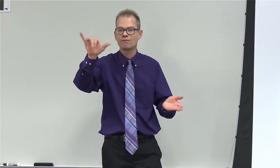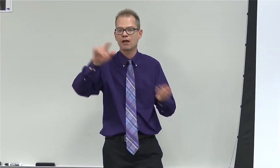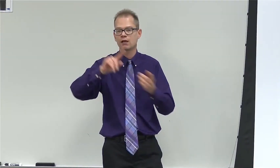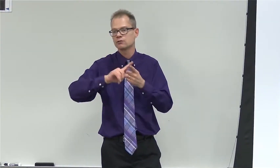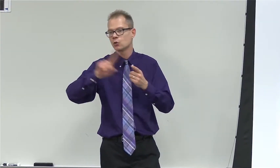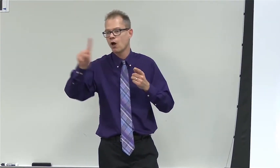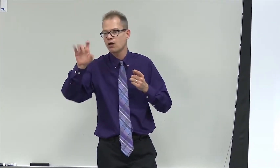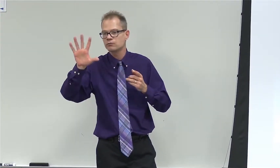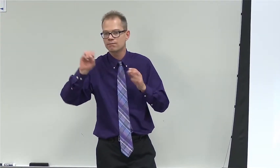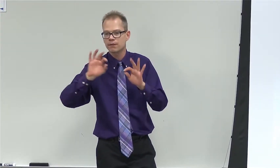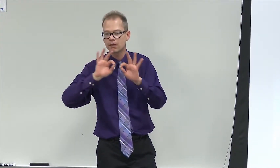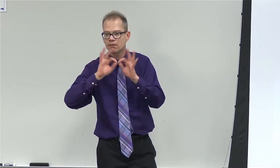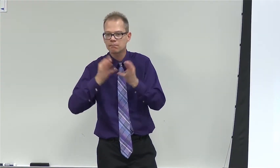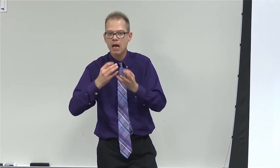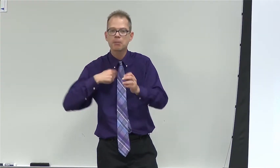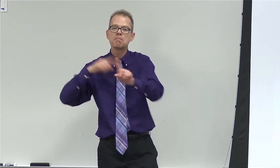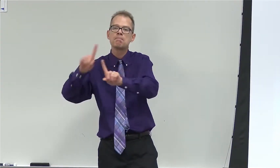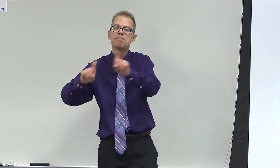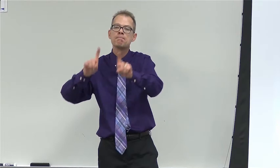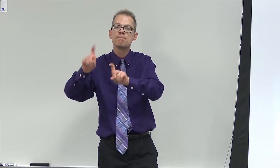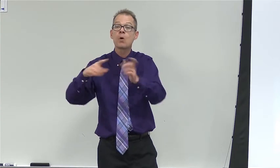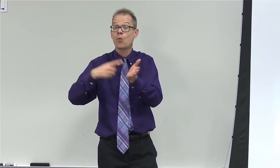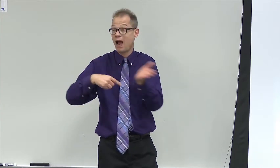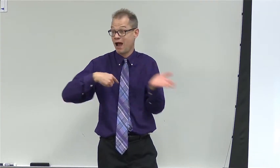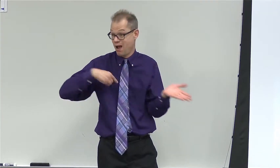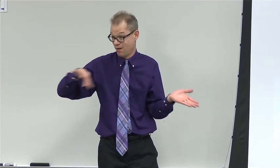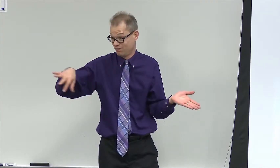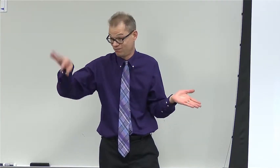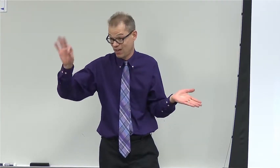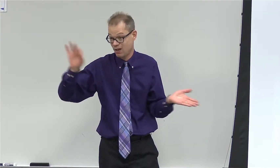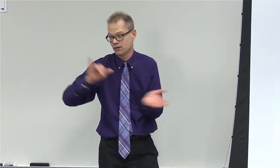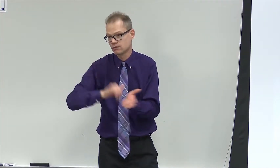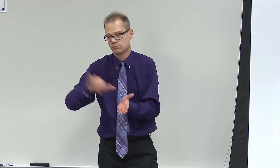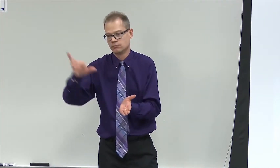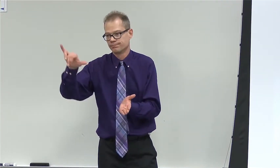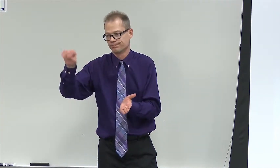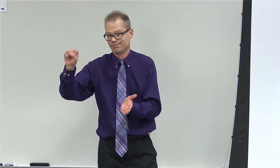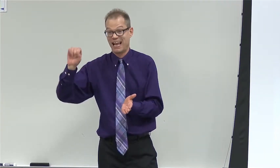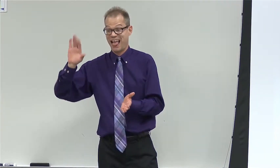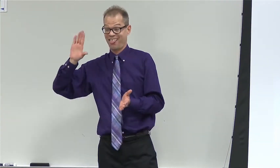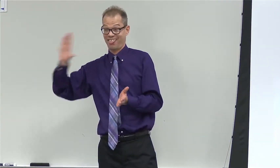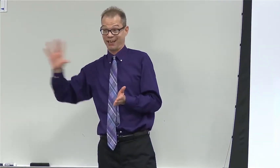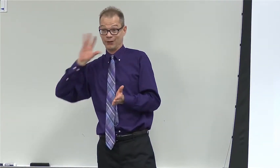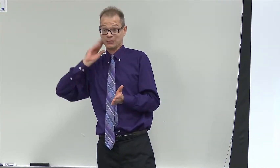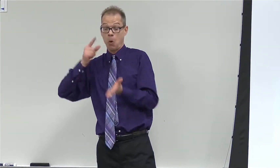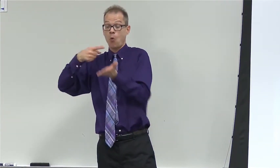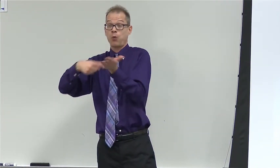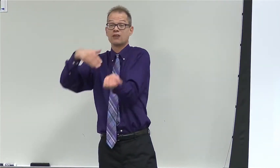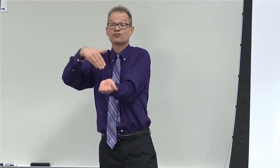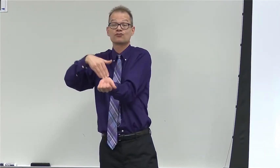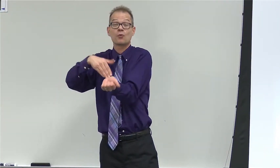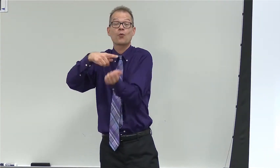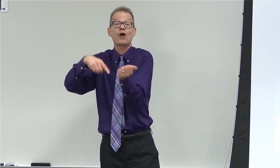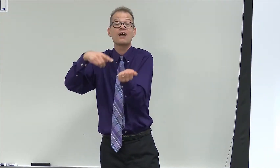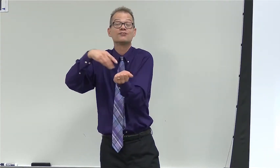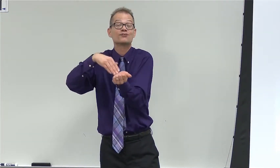We sent a survey to 150 families, and what I found from that was their experience with